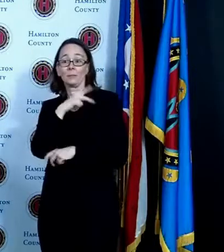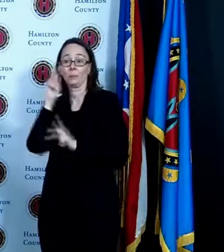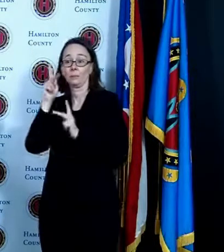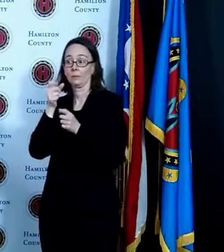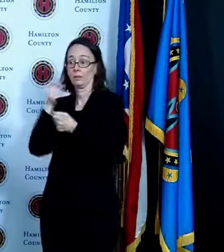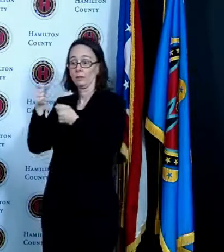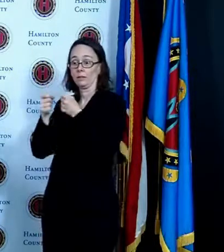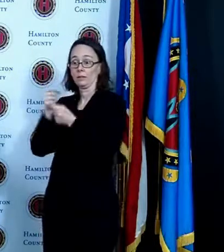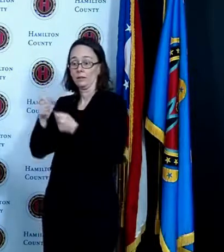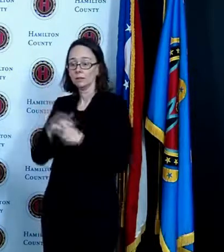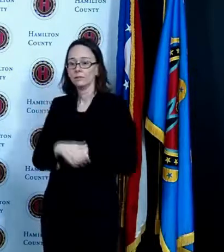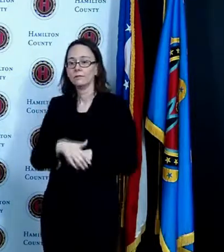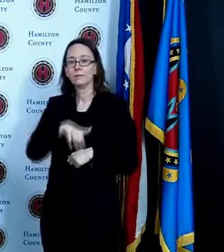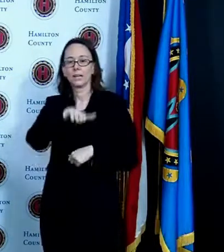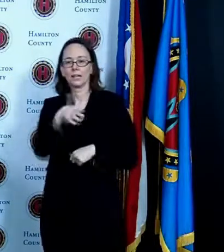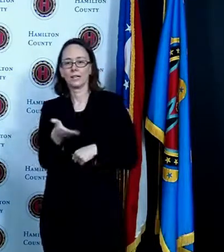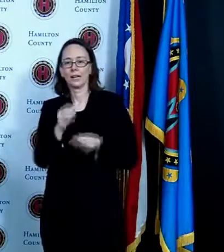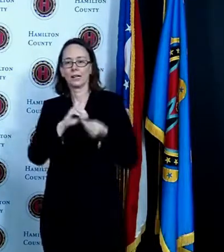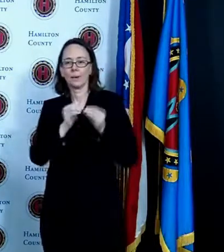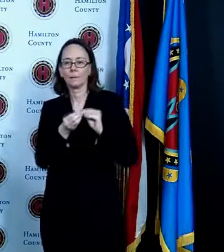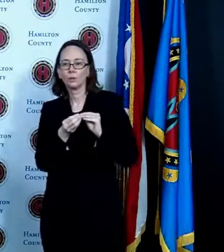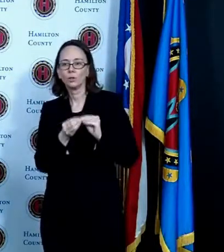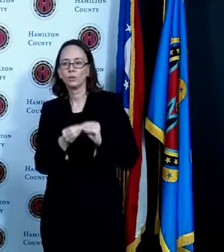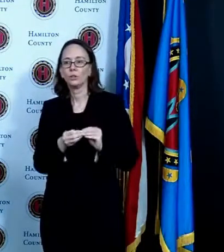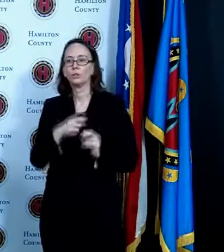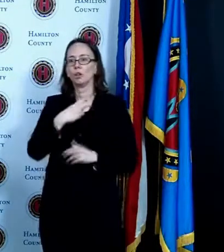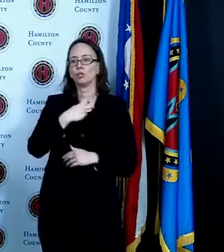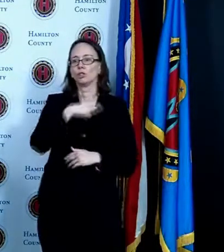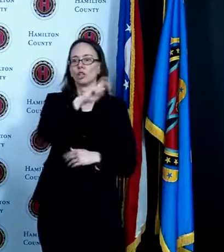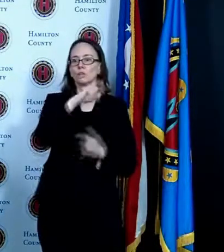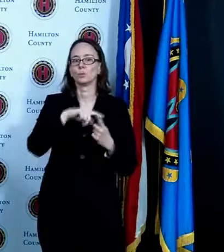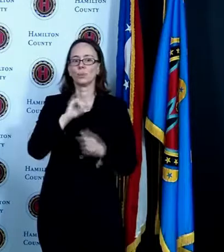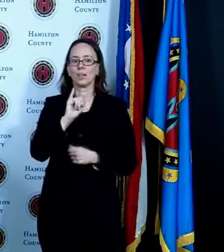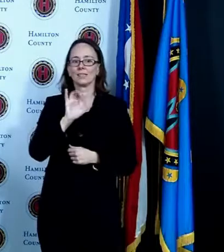admissions and those have been hopping around but continuing to stay below the